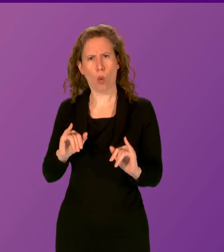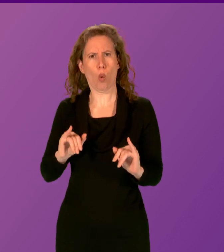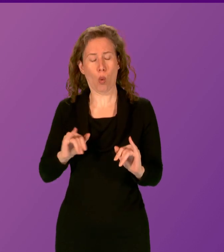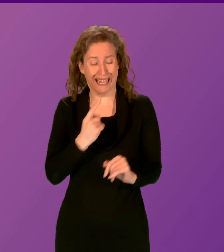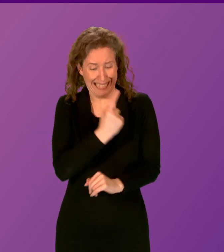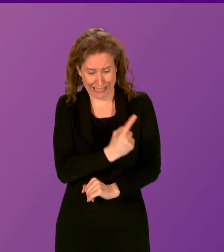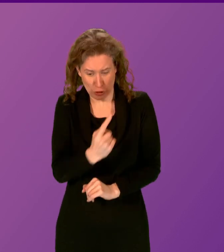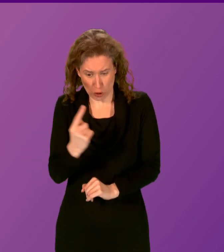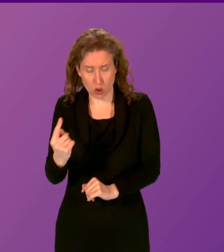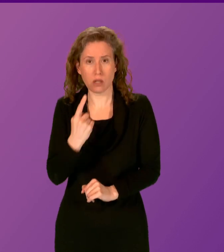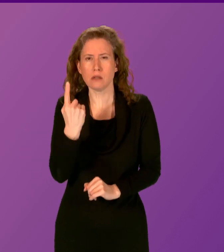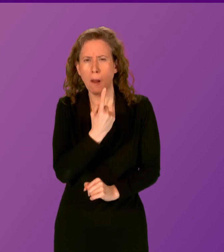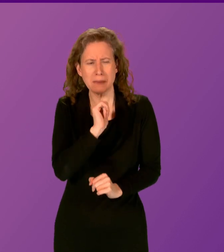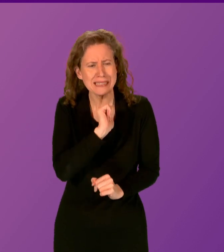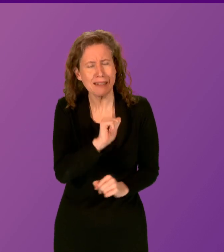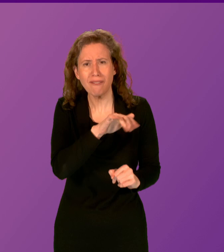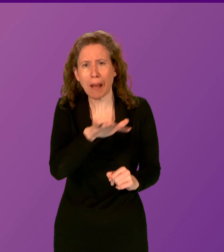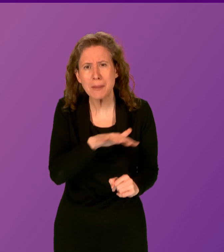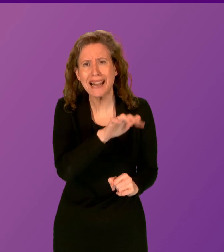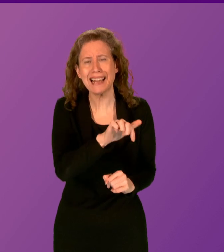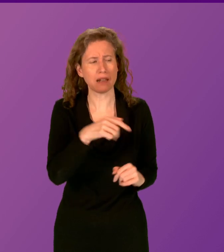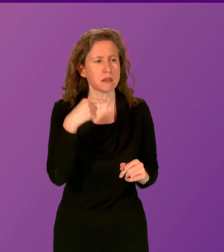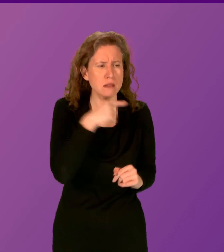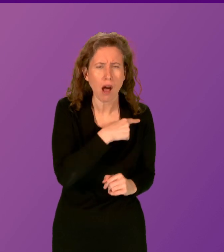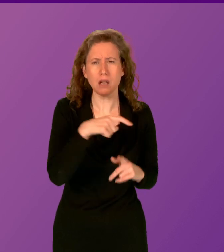of them someone’s son, daughter or loved one.